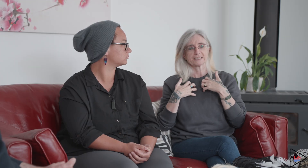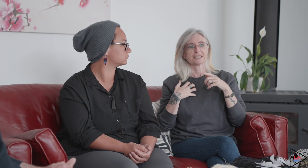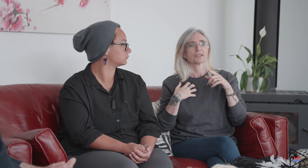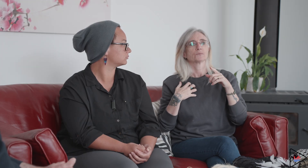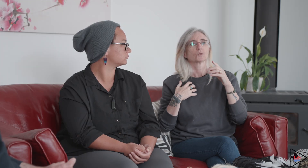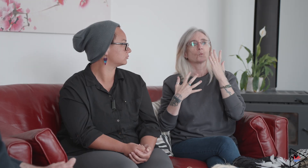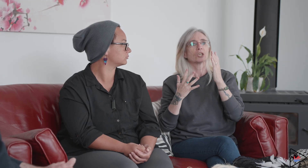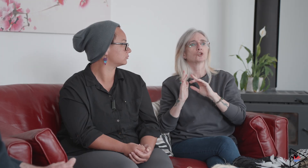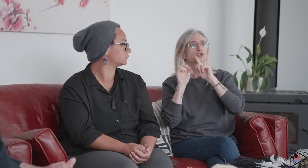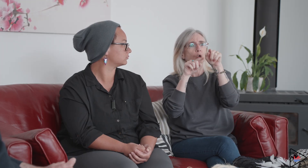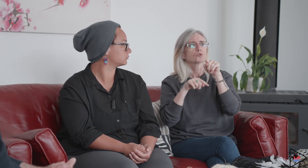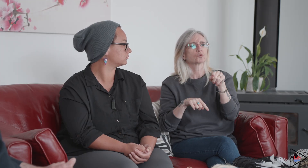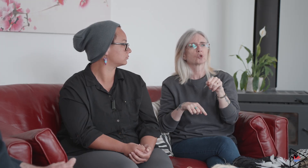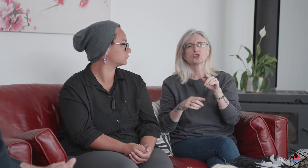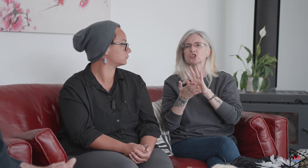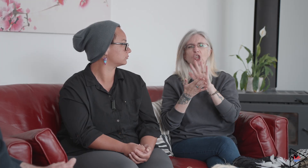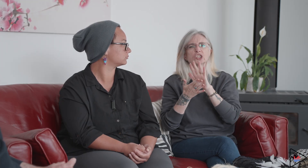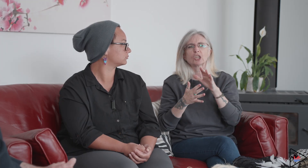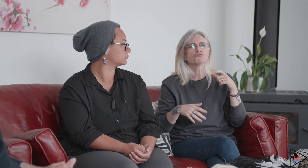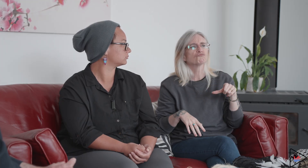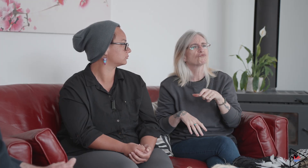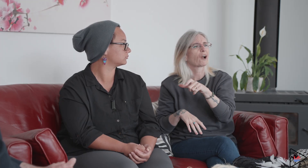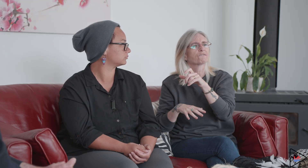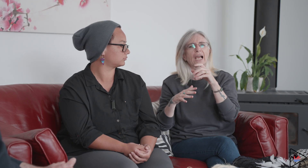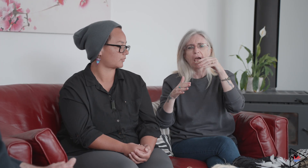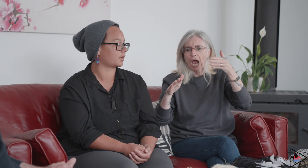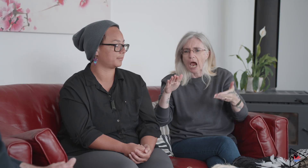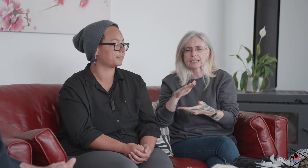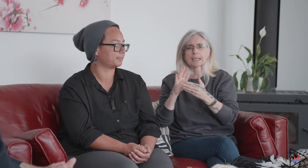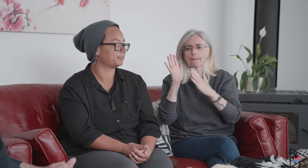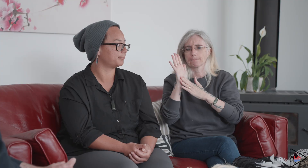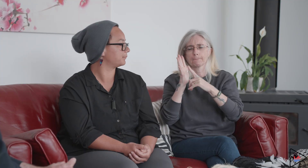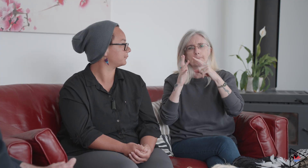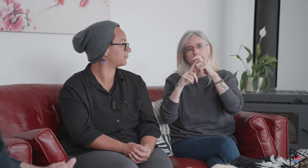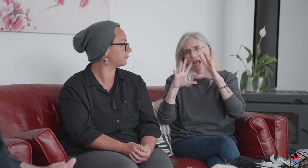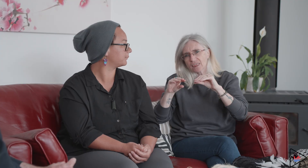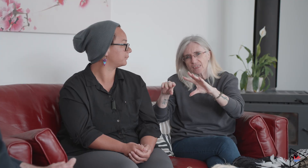yellowish colour there. So how you do that is if you just go down a river or you get some mud